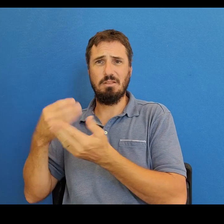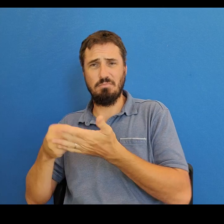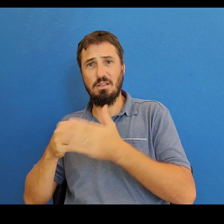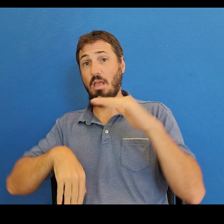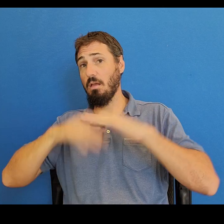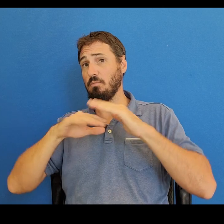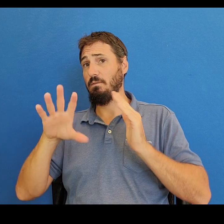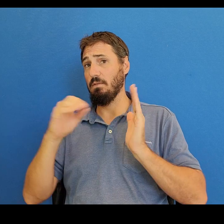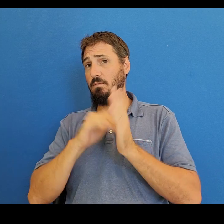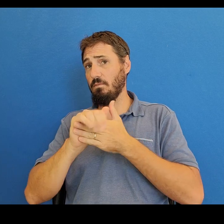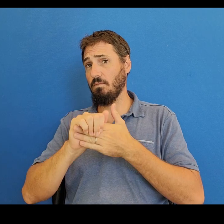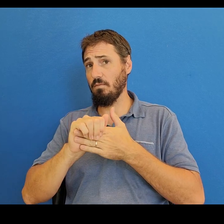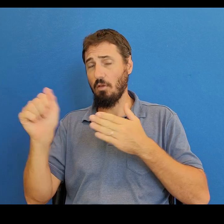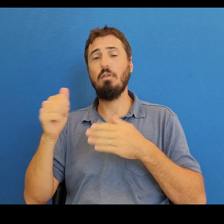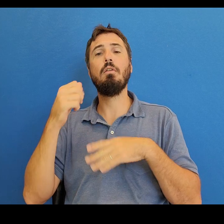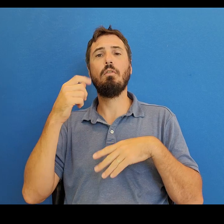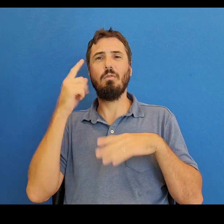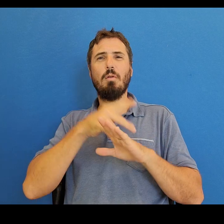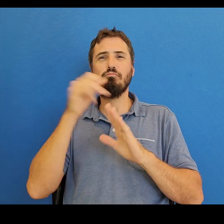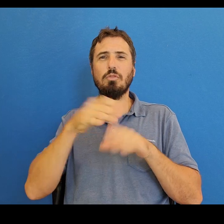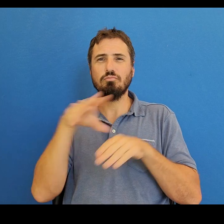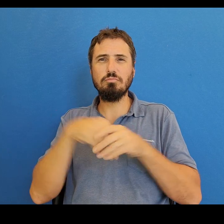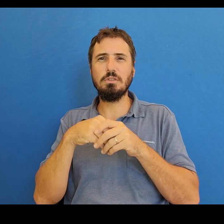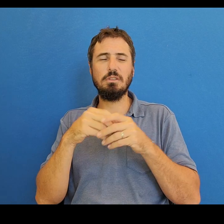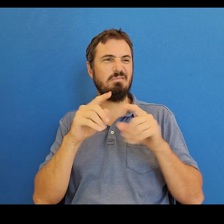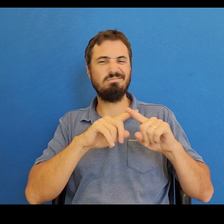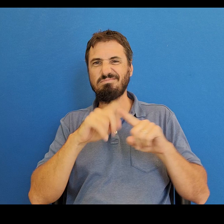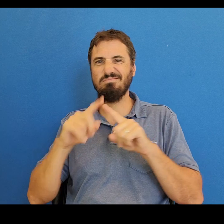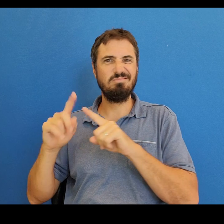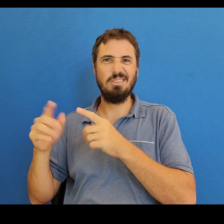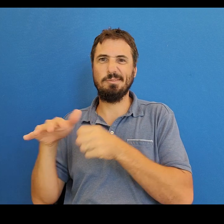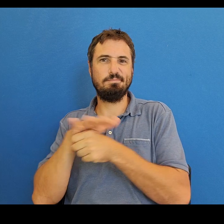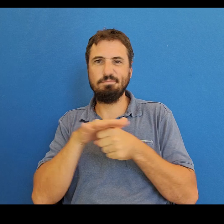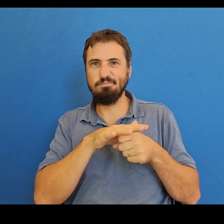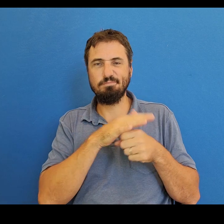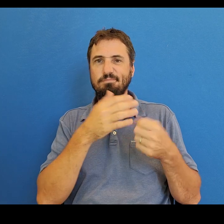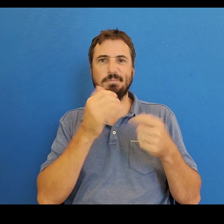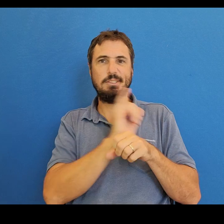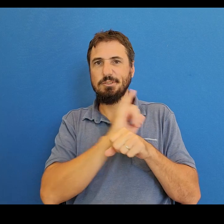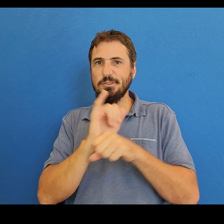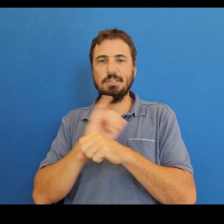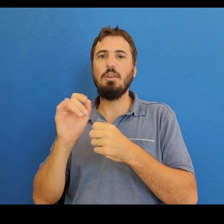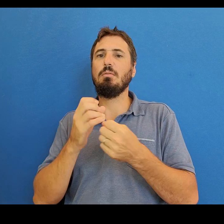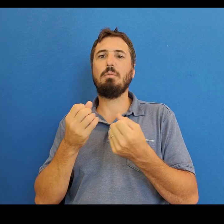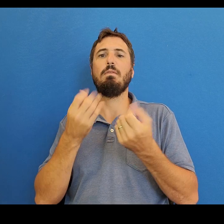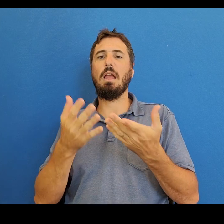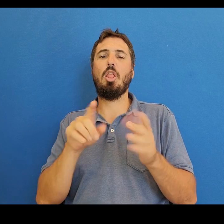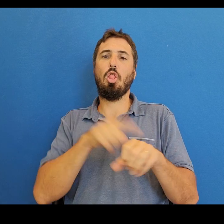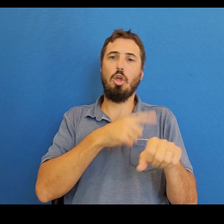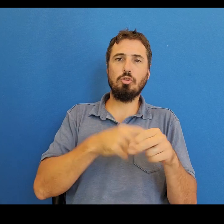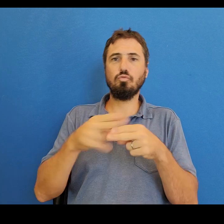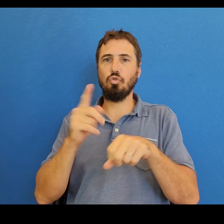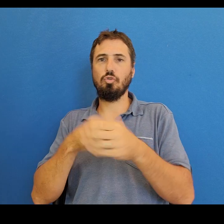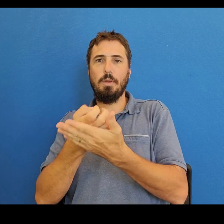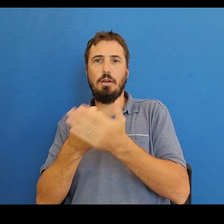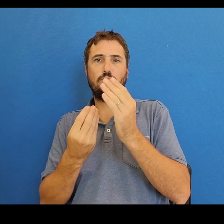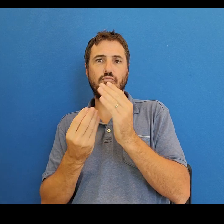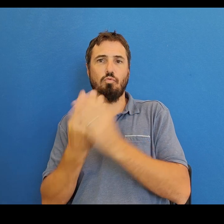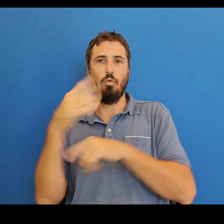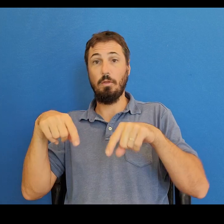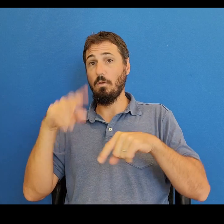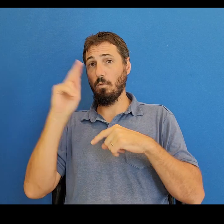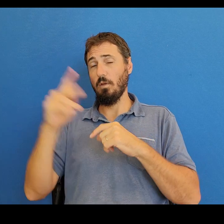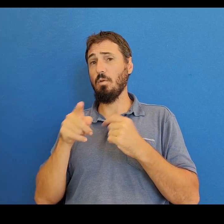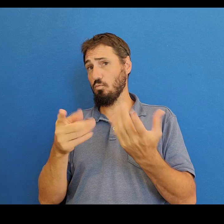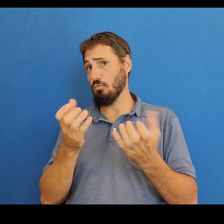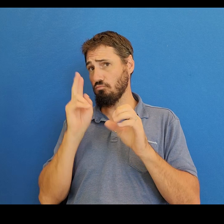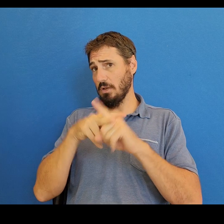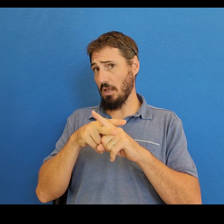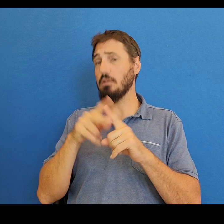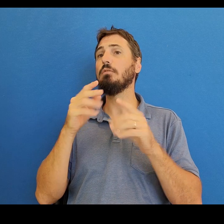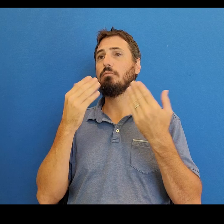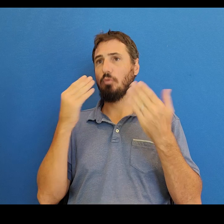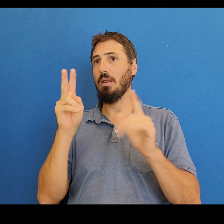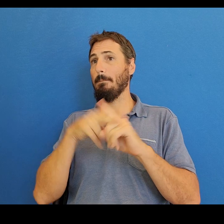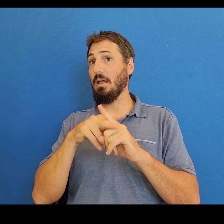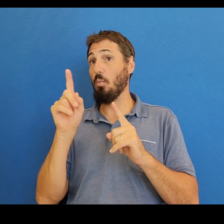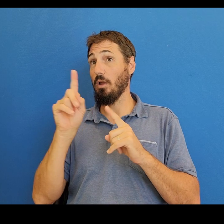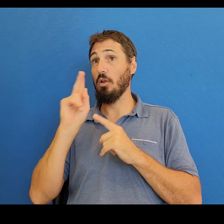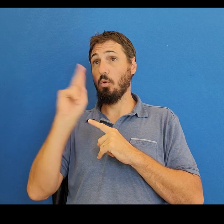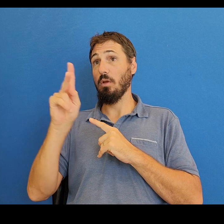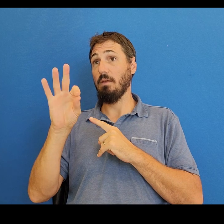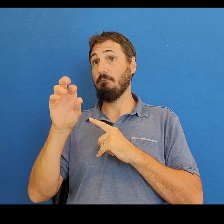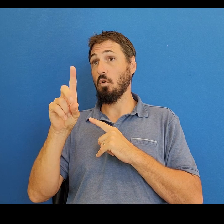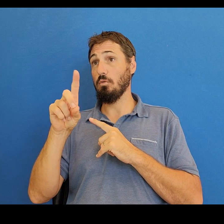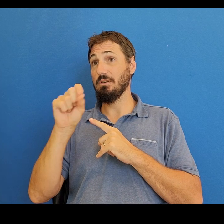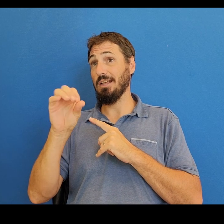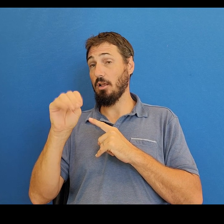$50,000 for projects in various sectors that generate short-term and long-term economic growth and diversification on Kaua‘i. To apply, visit the Kaua‘i Forward website, kauaiforward.com, on or